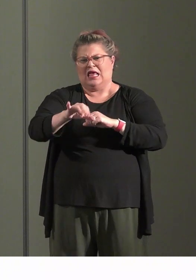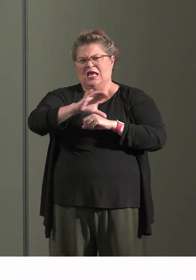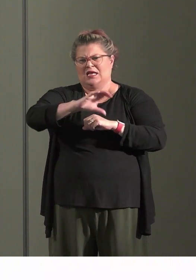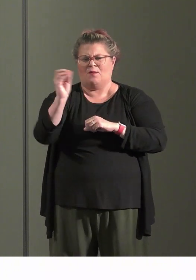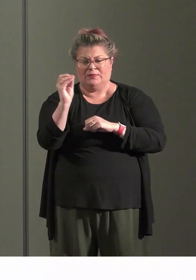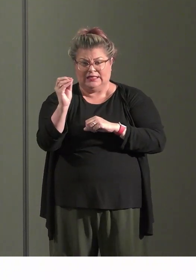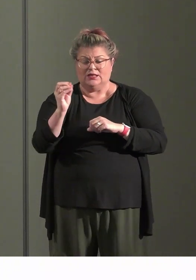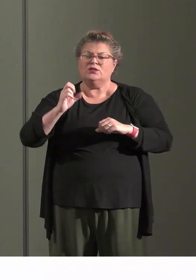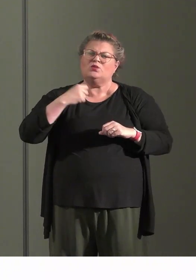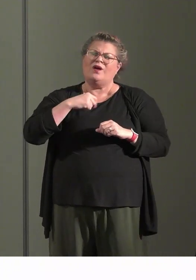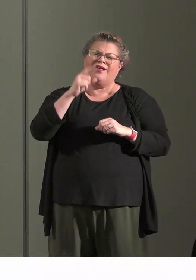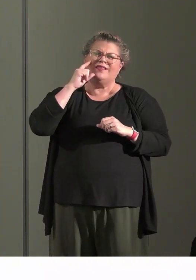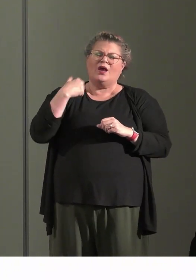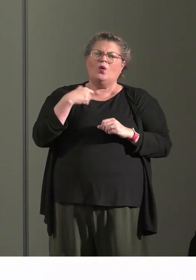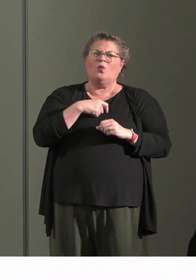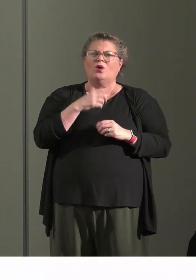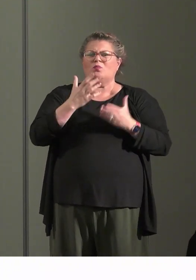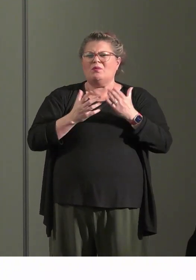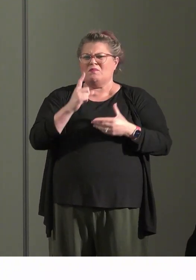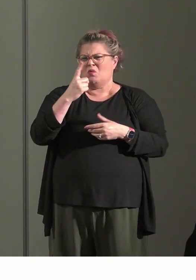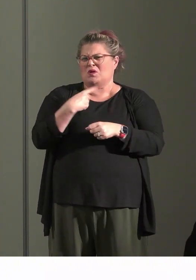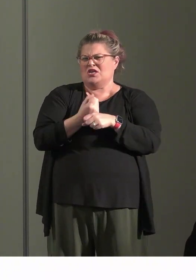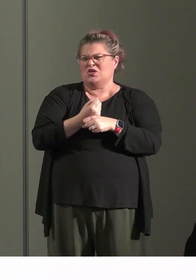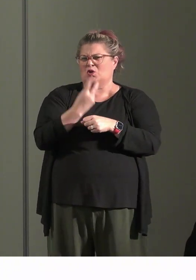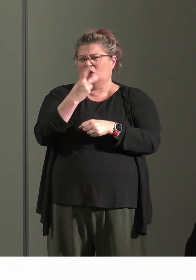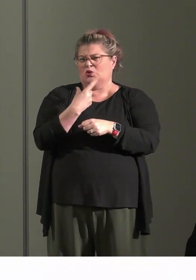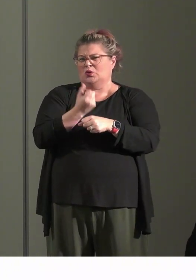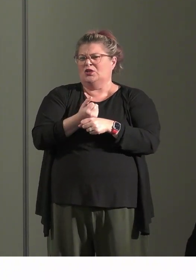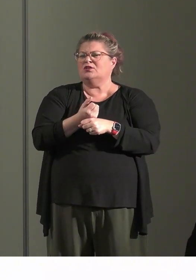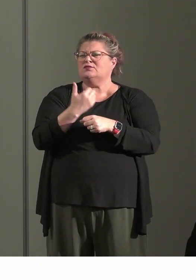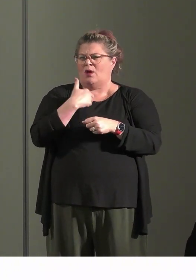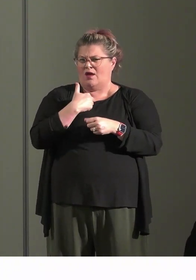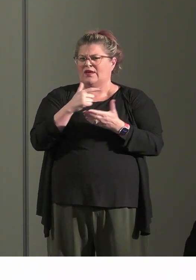I think we're probably about a year or two years away to have legislation in place. In